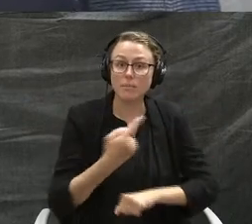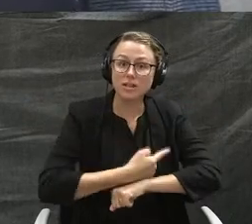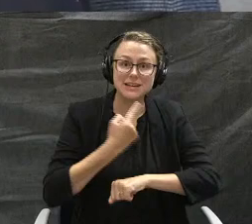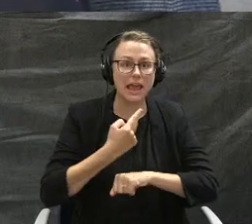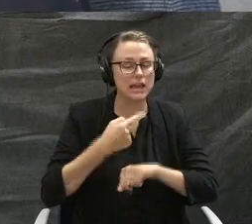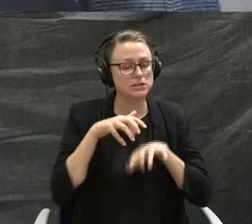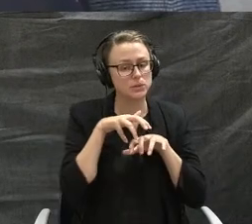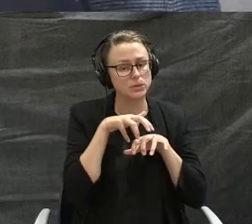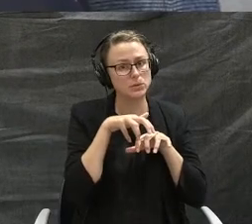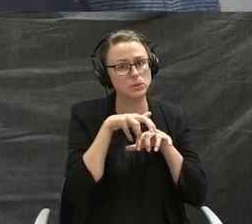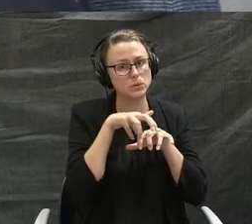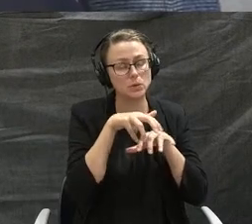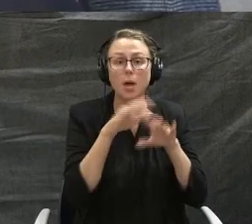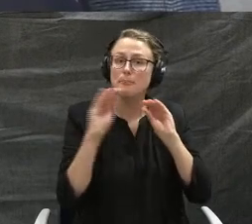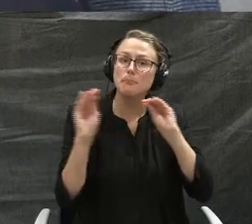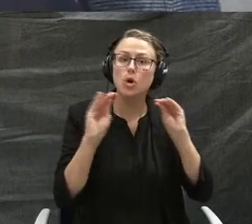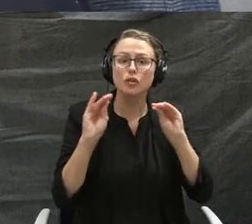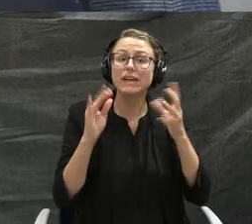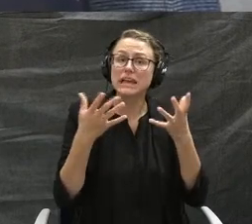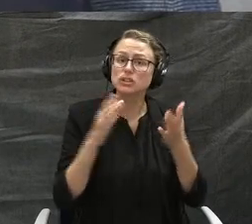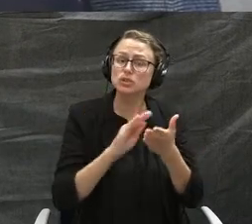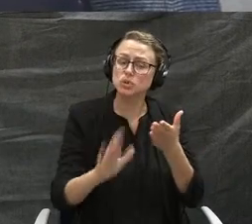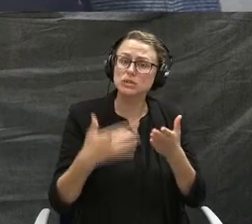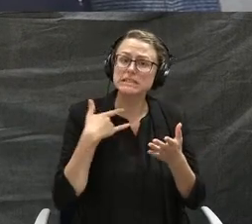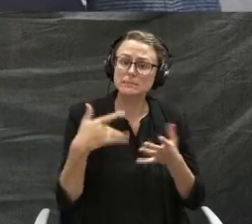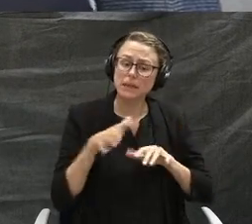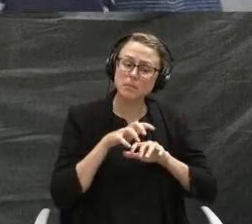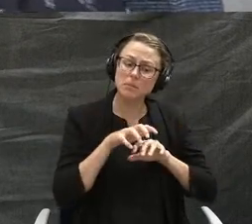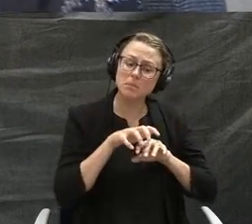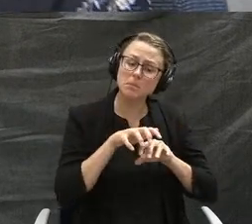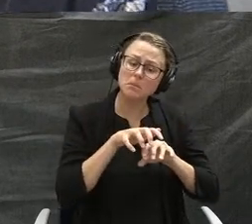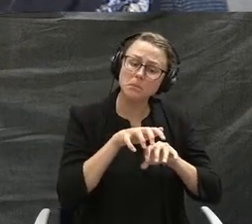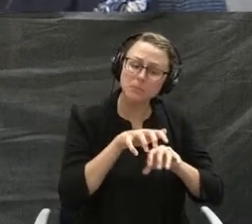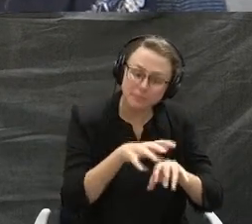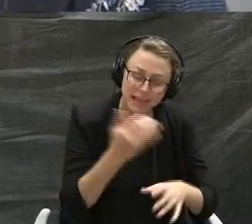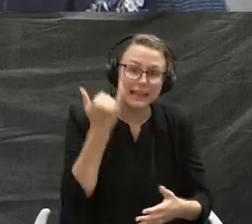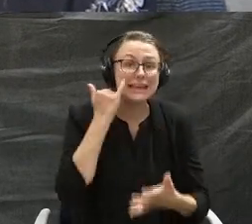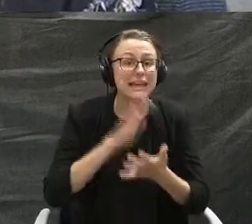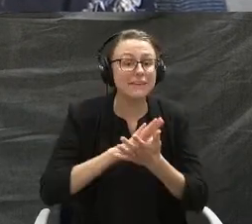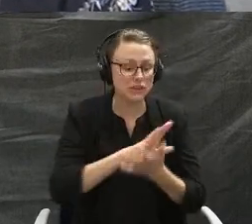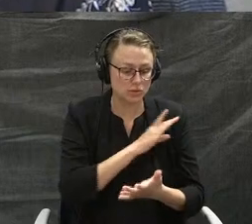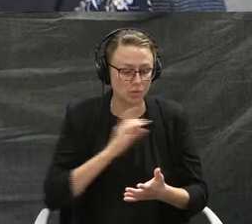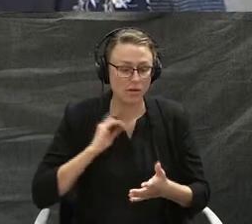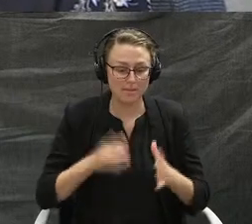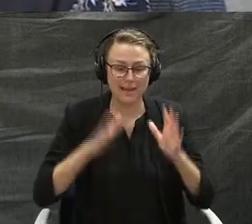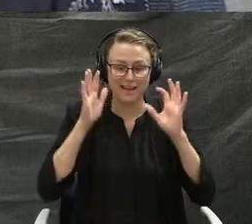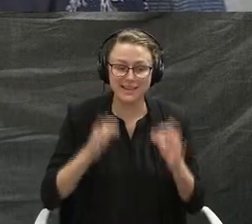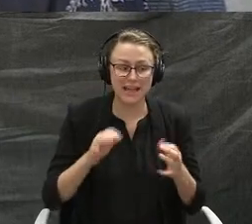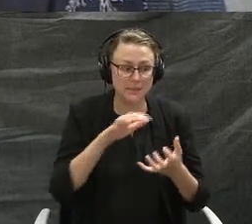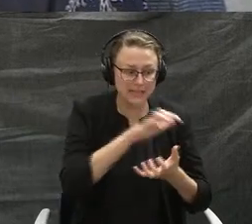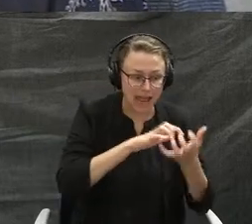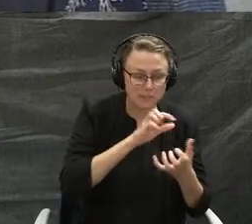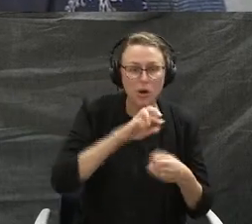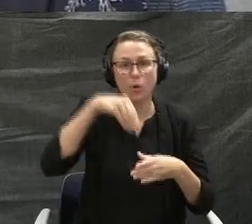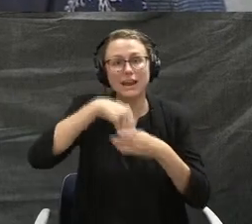congregating student traffic. If the school board adopts a hybrid or in person learning proposal, I want to make sure that the